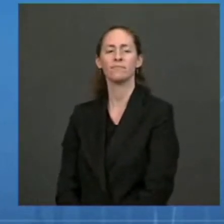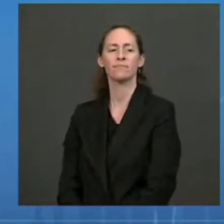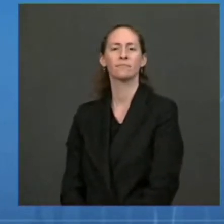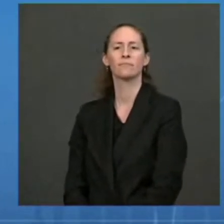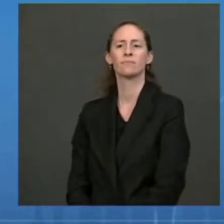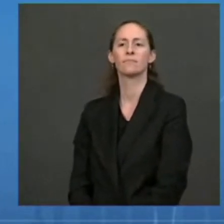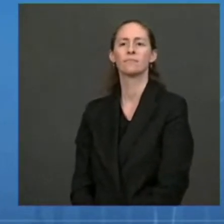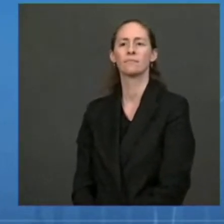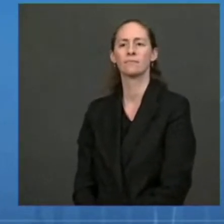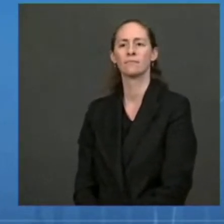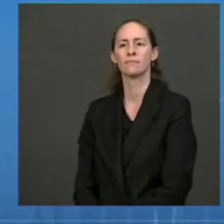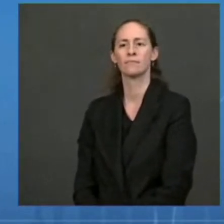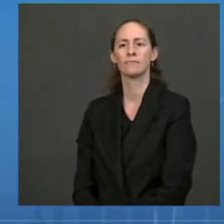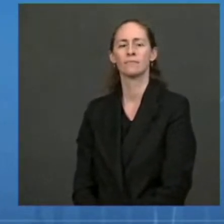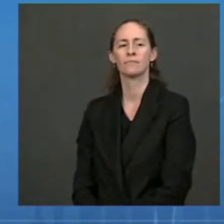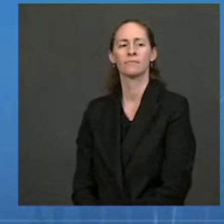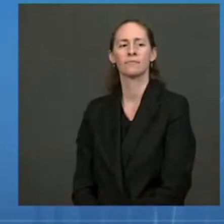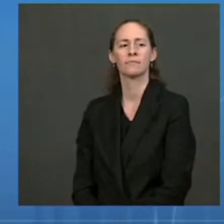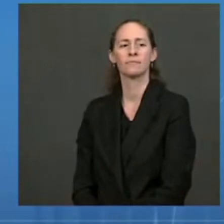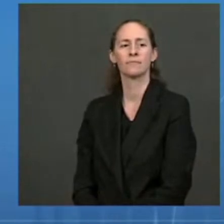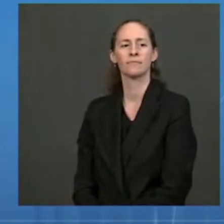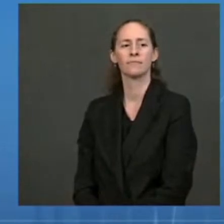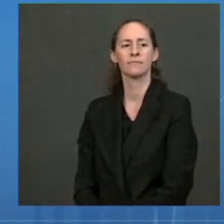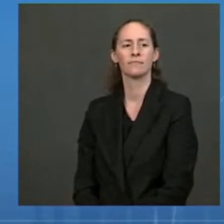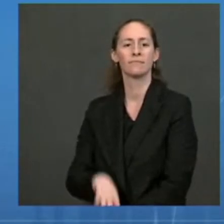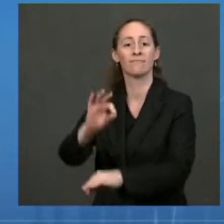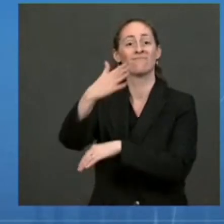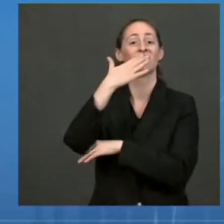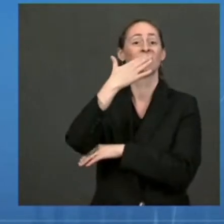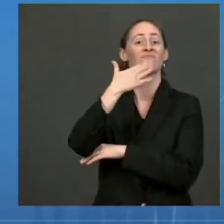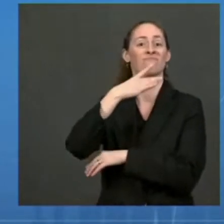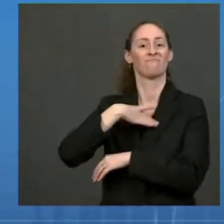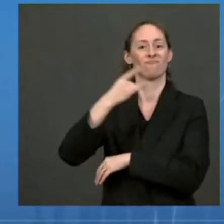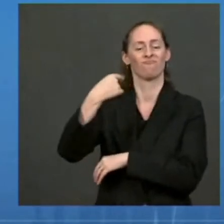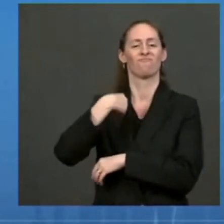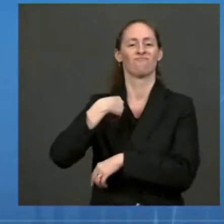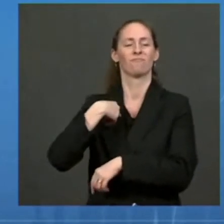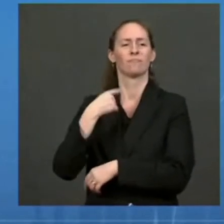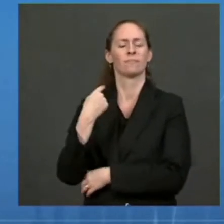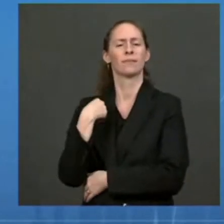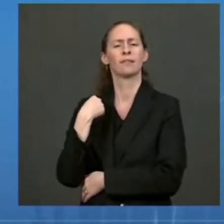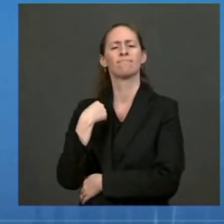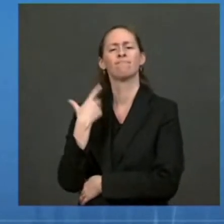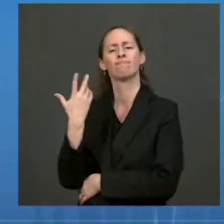NEXT QUESTION. OUR LAST QUESTION, TIM OR